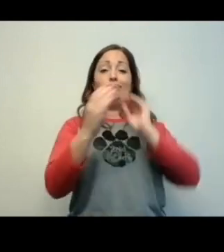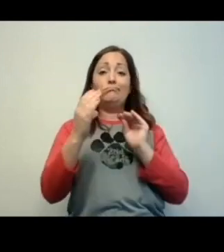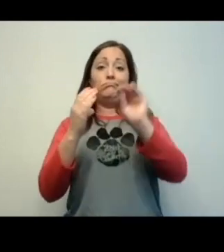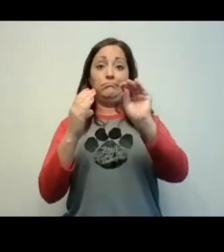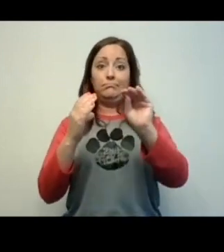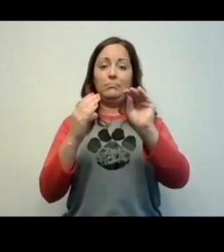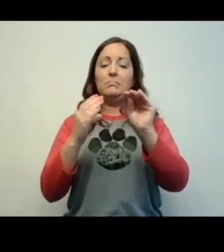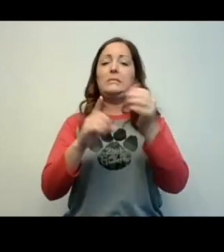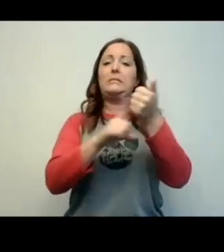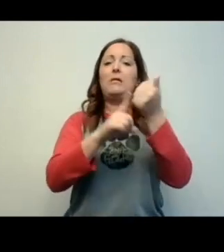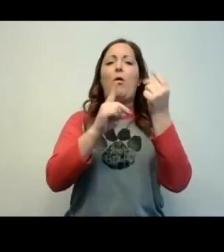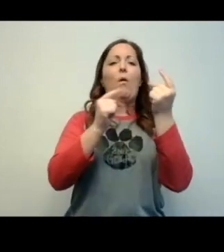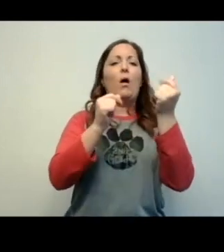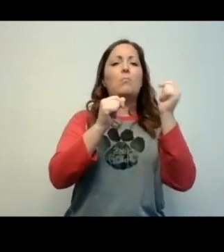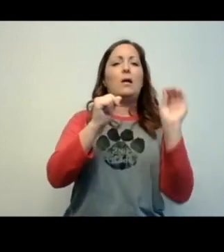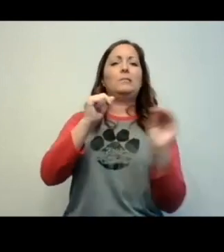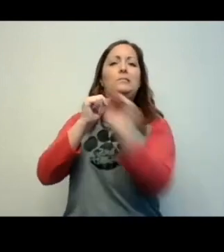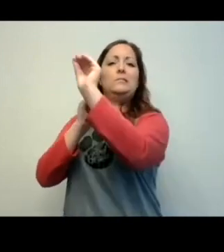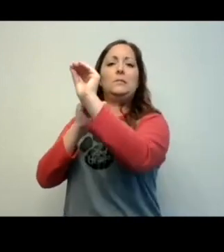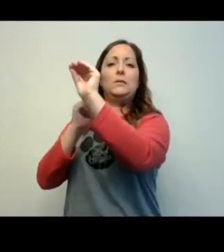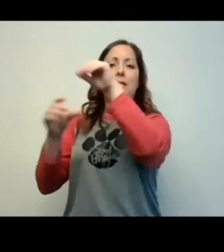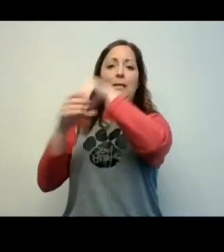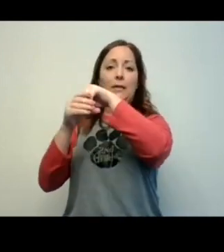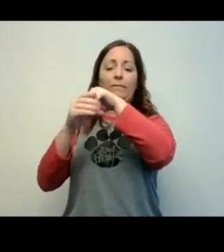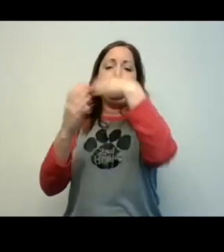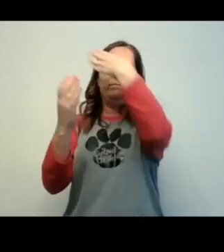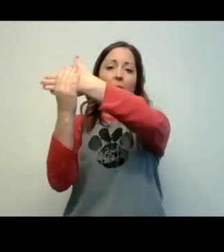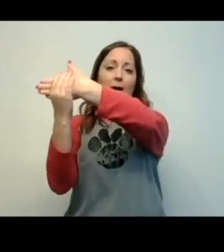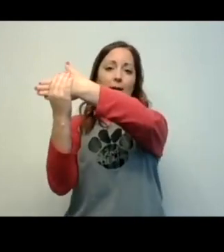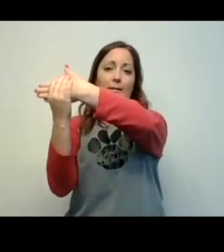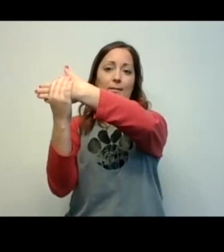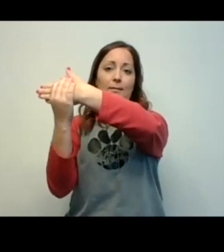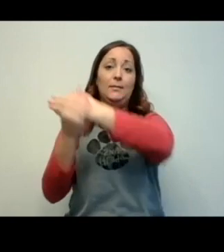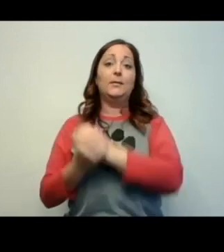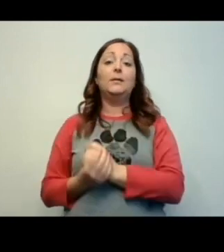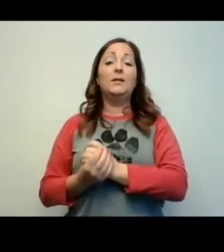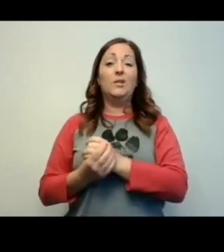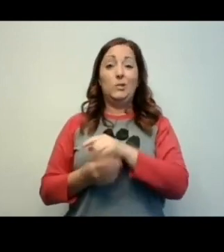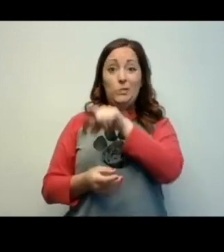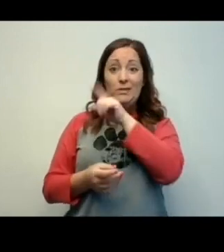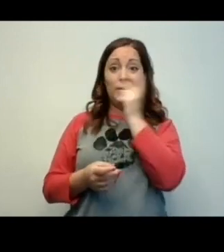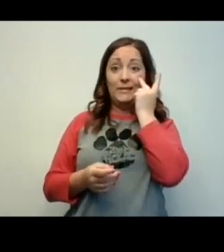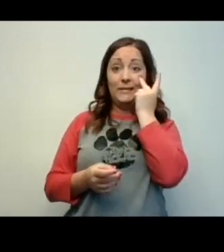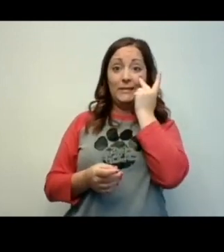If, for example, you put a banner and you include a file in that banner,